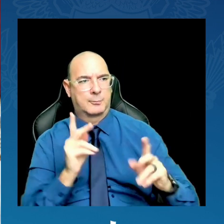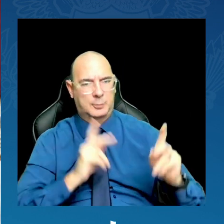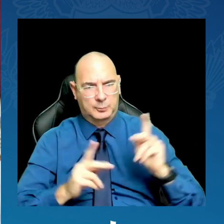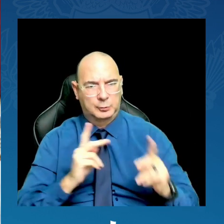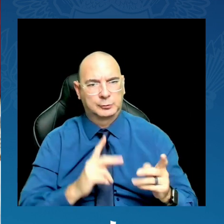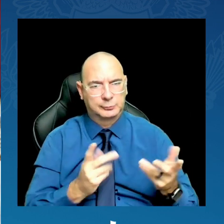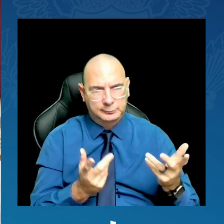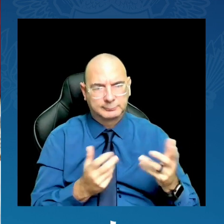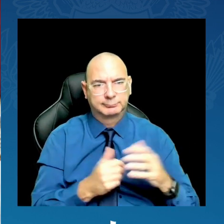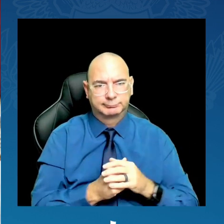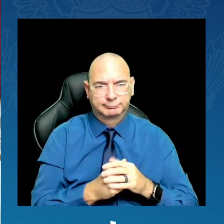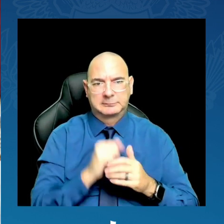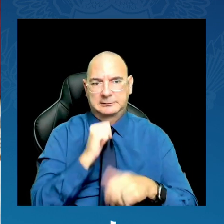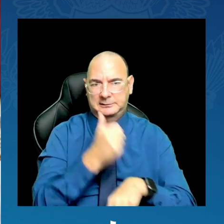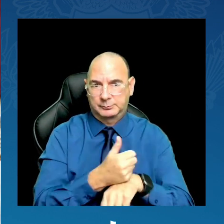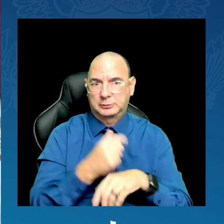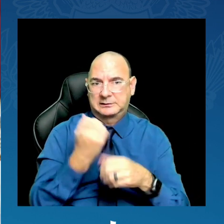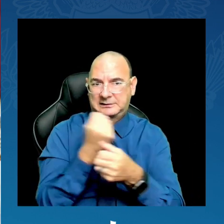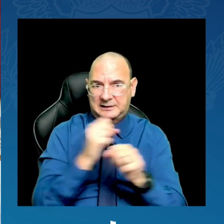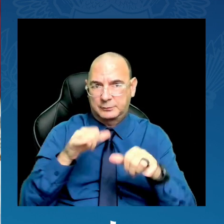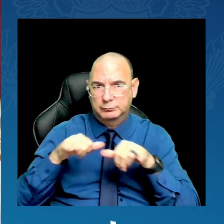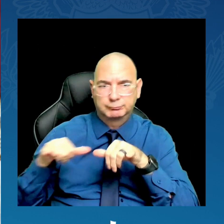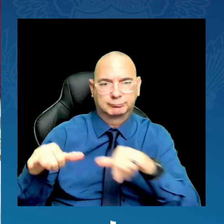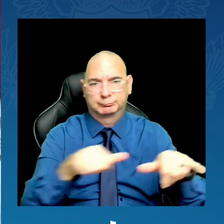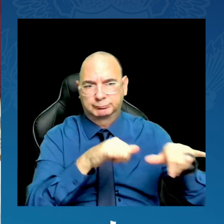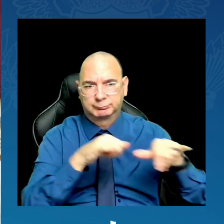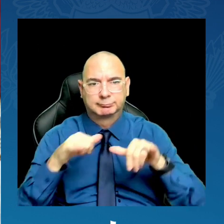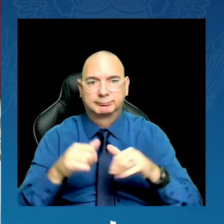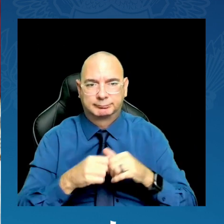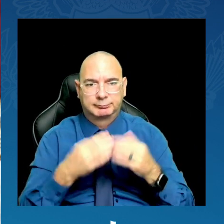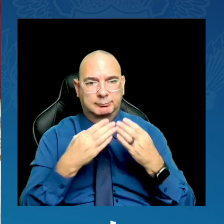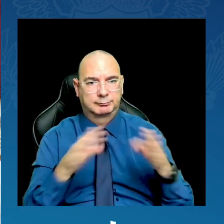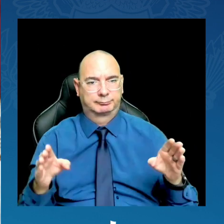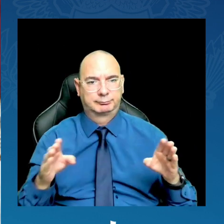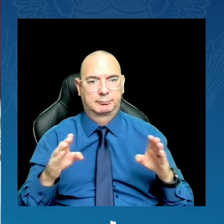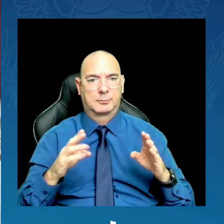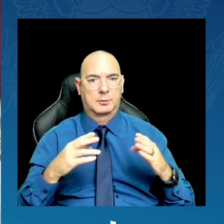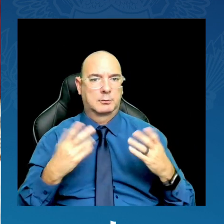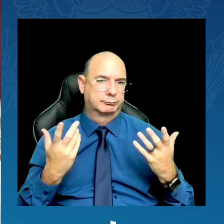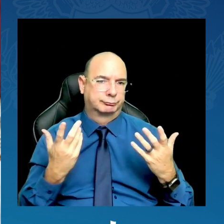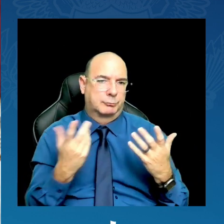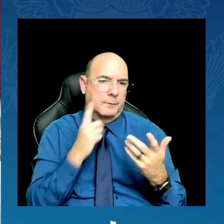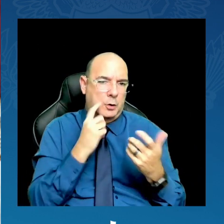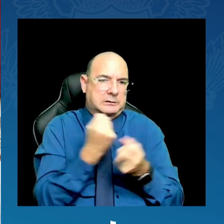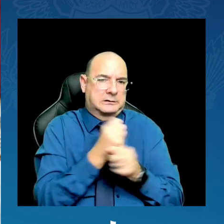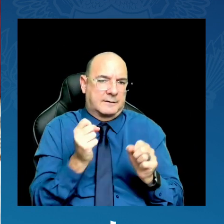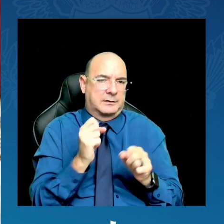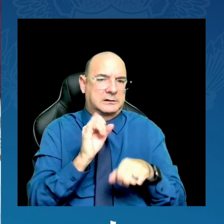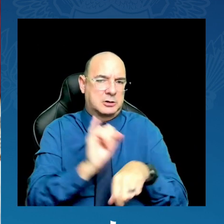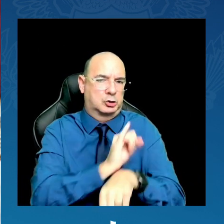across the human spaceflight industry. And we're in the process of standing up an aerospace rulemaking committee that will engage stakeholders